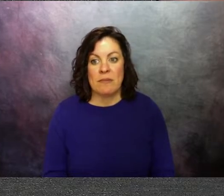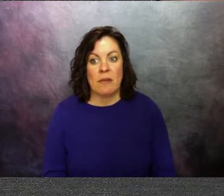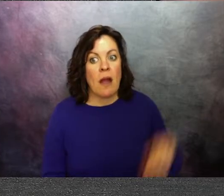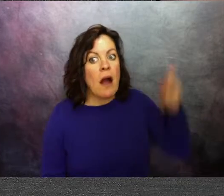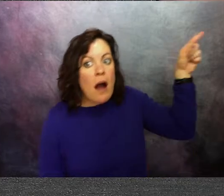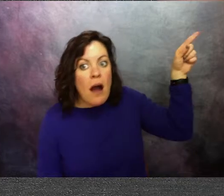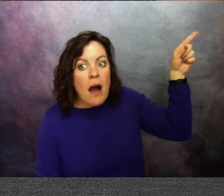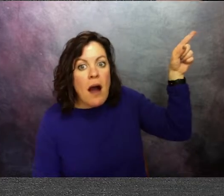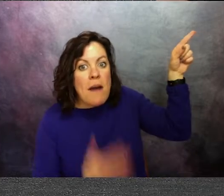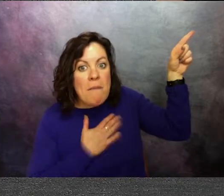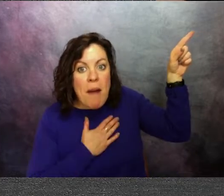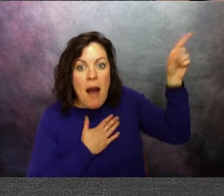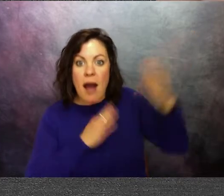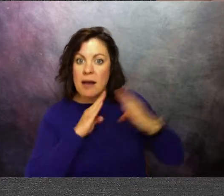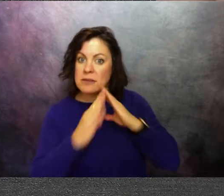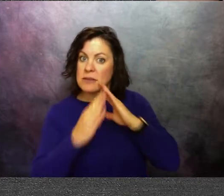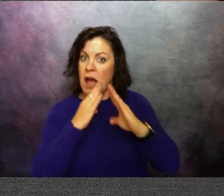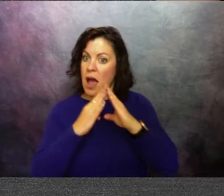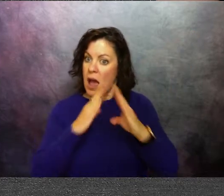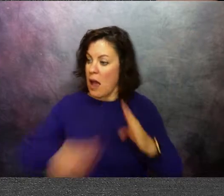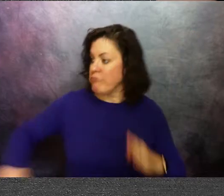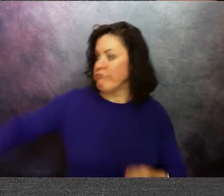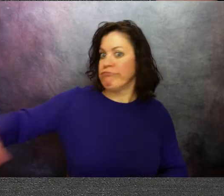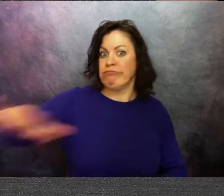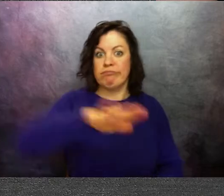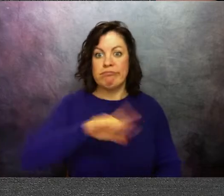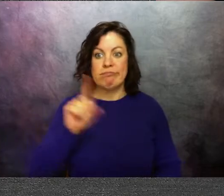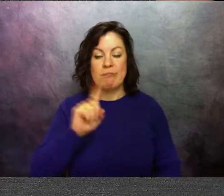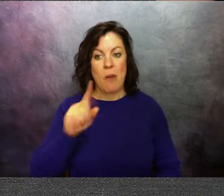This is my town. Oh, there's her whole town.